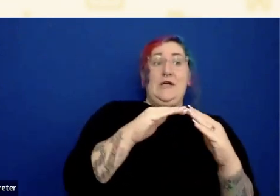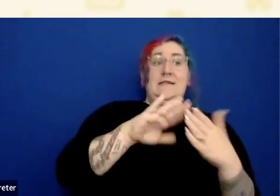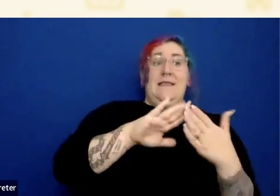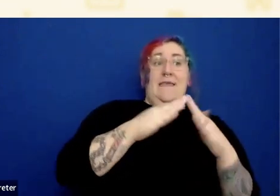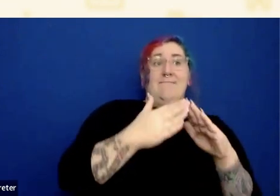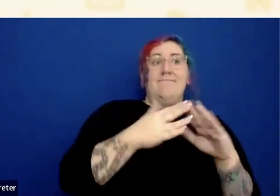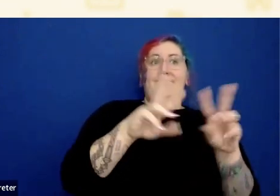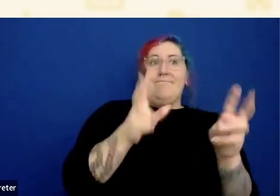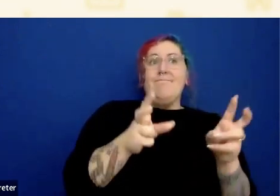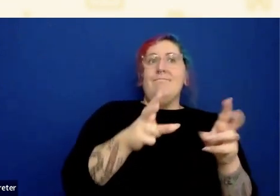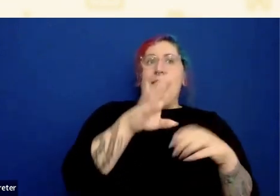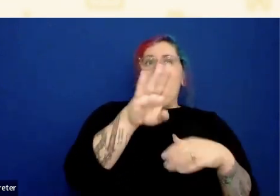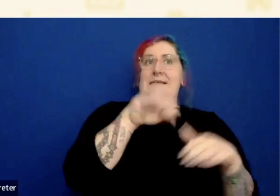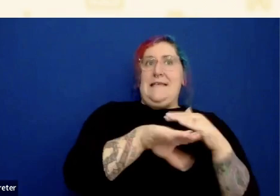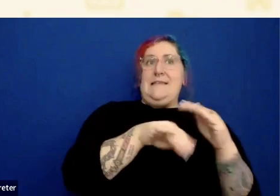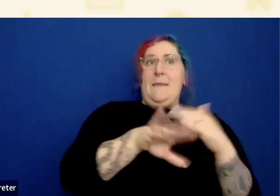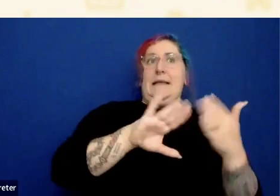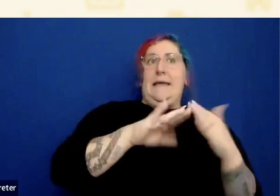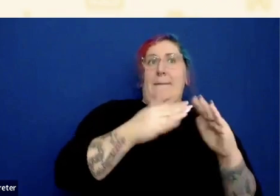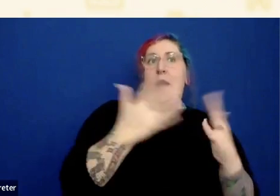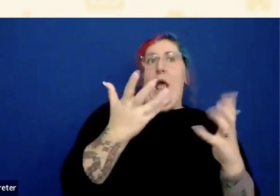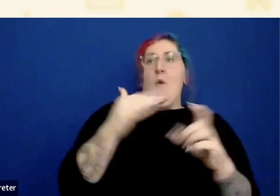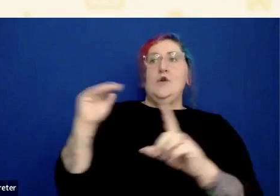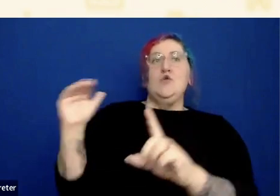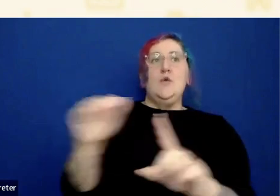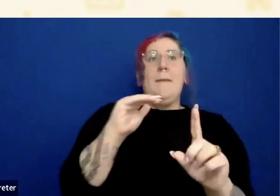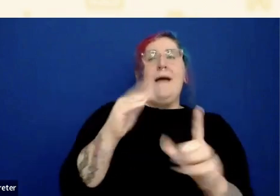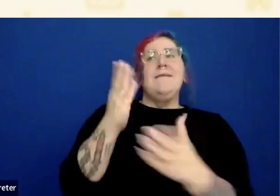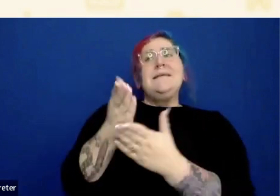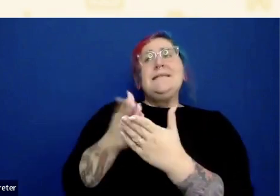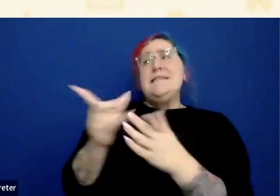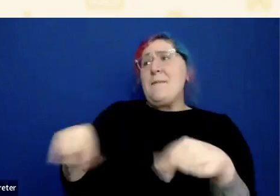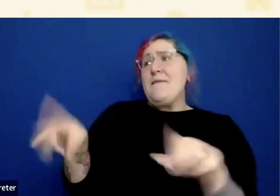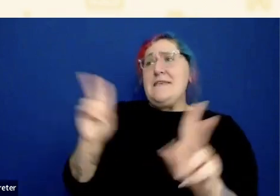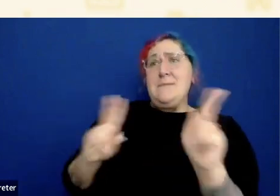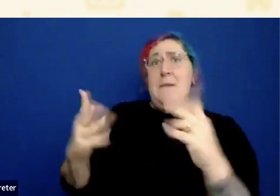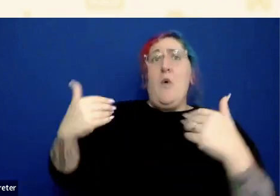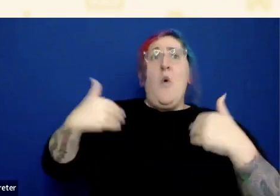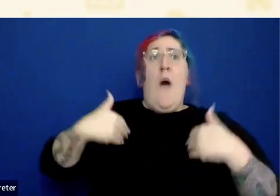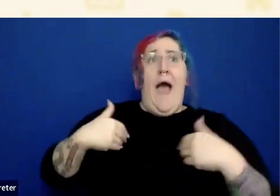who have these websites, even though they might be big and popular,